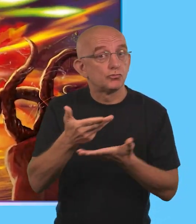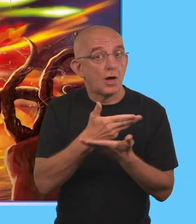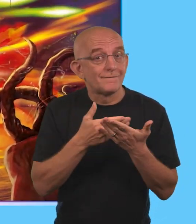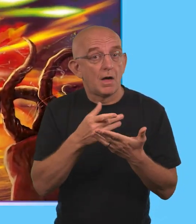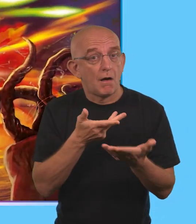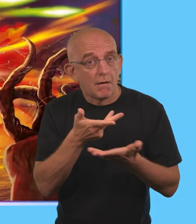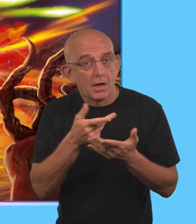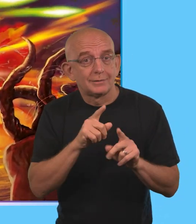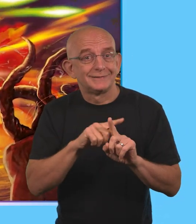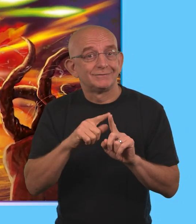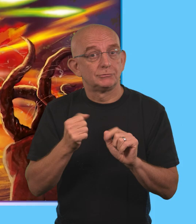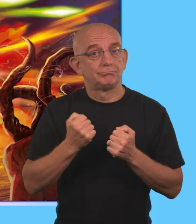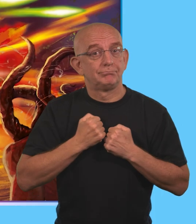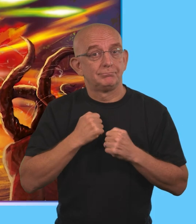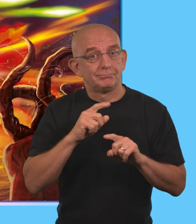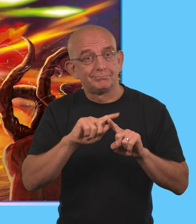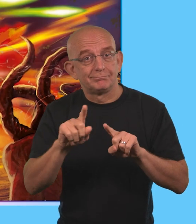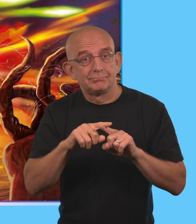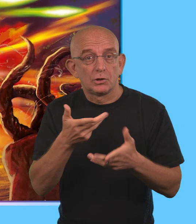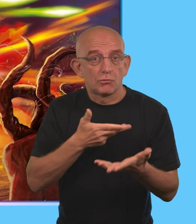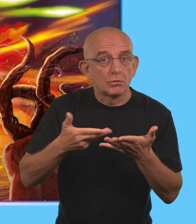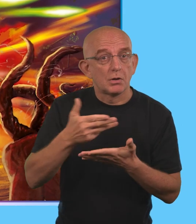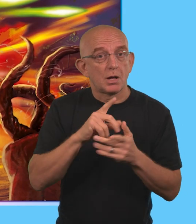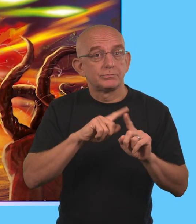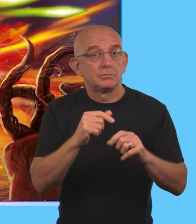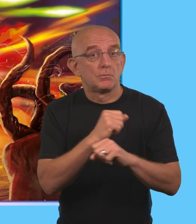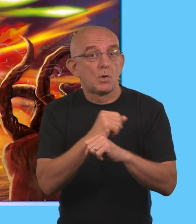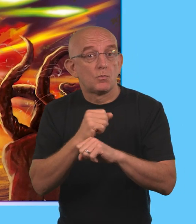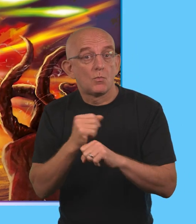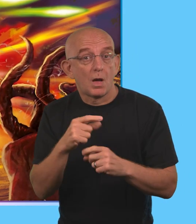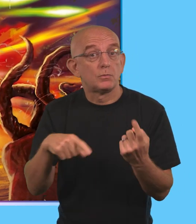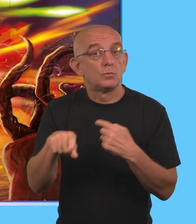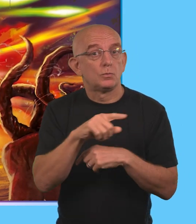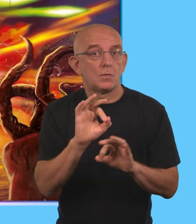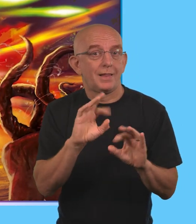Join our discord server and stay tuned to the Half Sunk Games and Blow Up socials